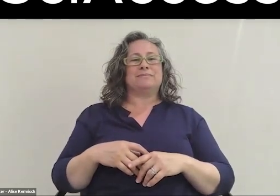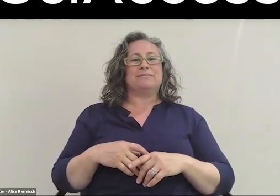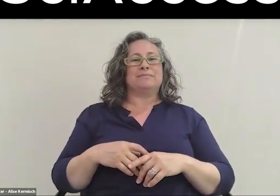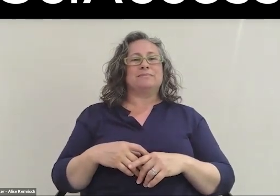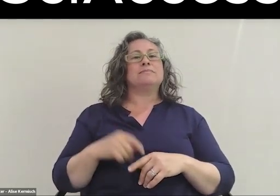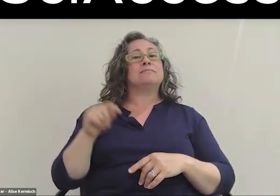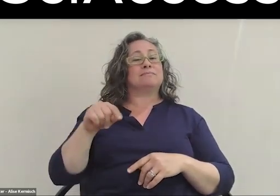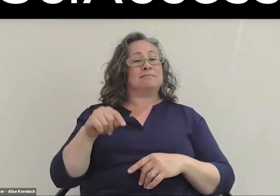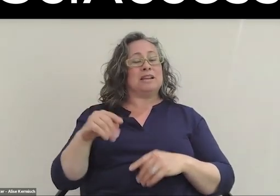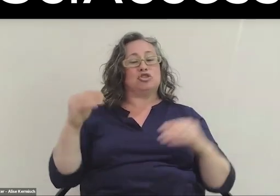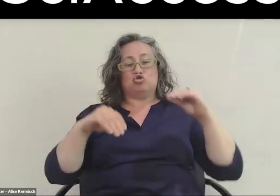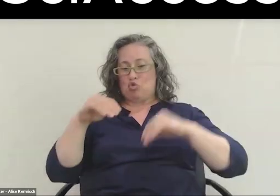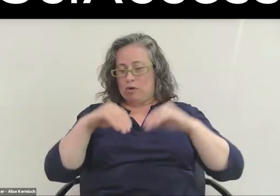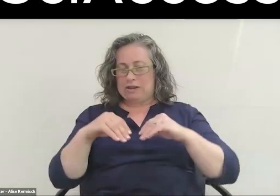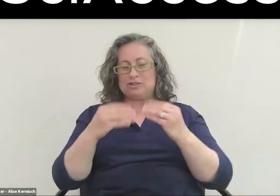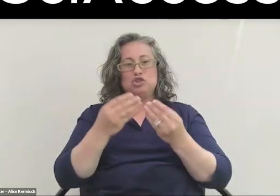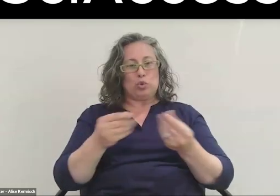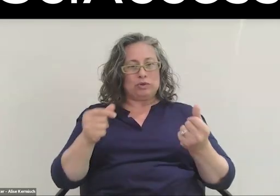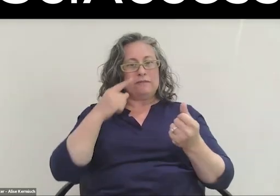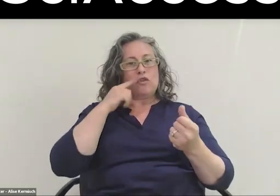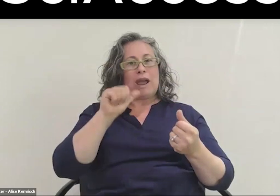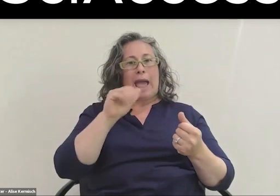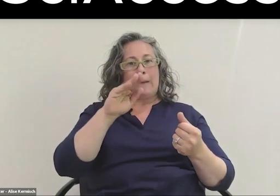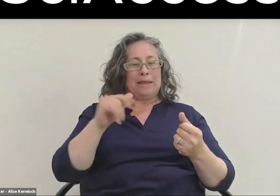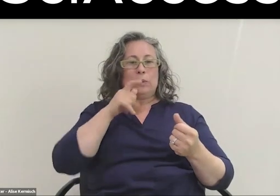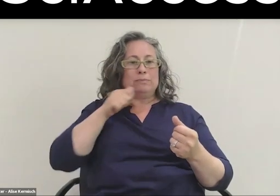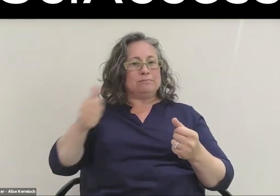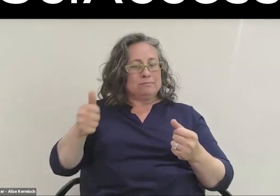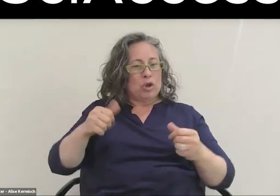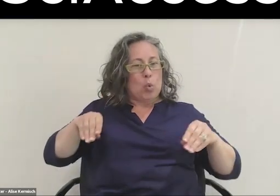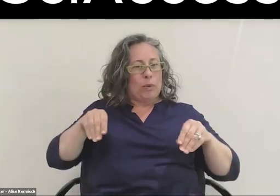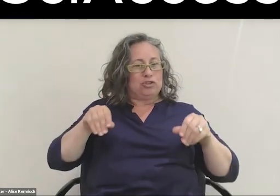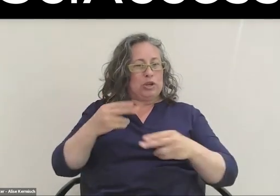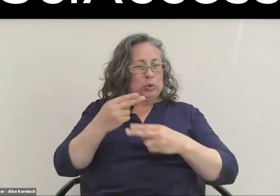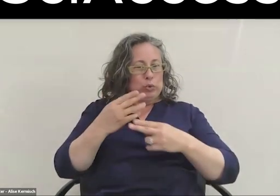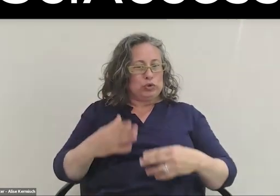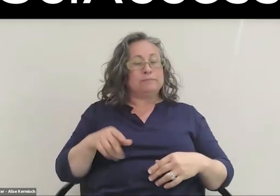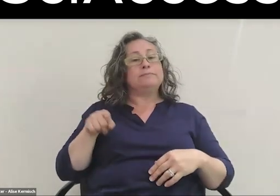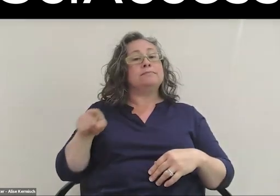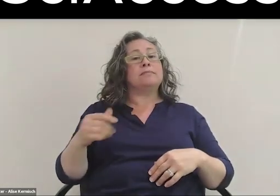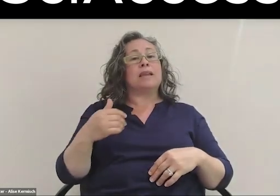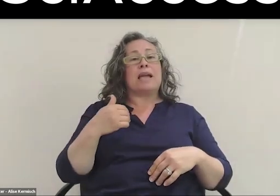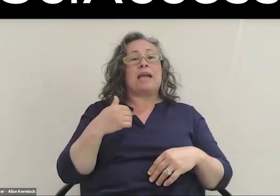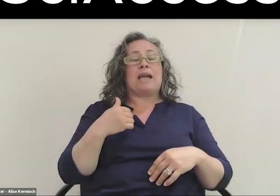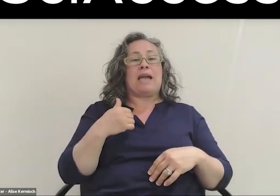This is a storage solution for Abby, who is a wheelchair user, and she has actually four wheelchairs